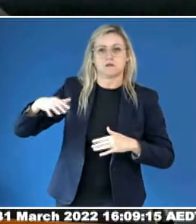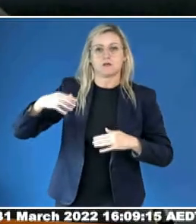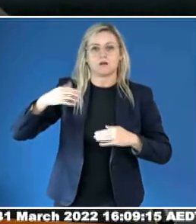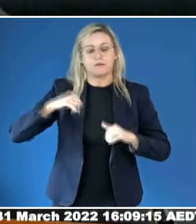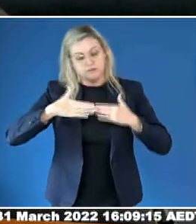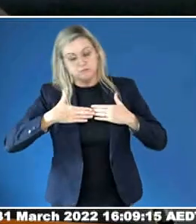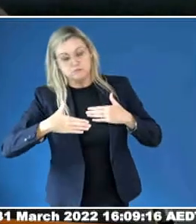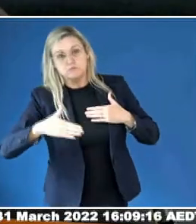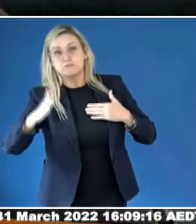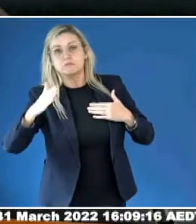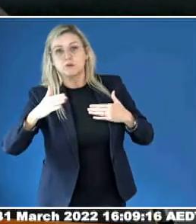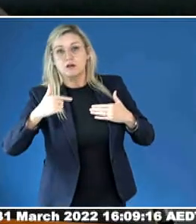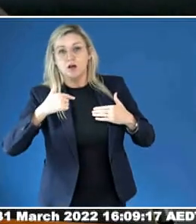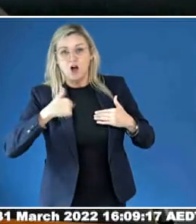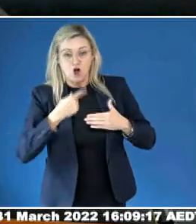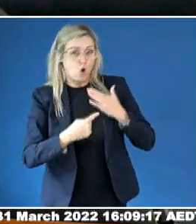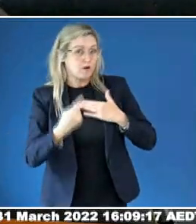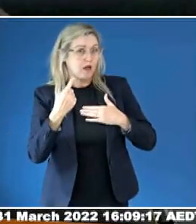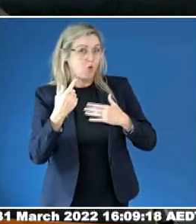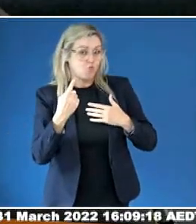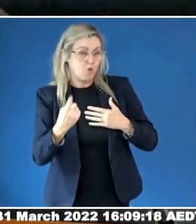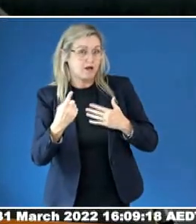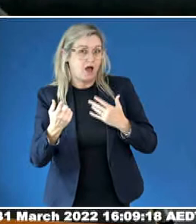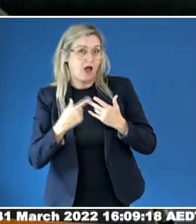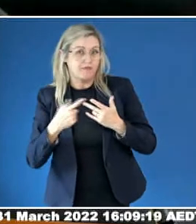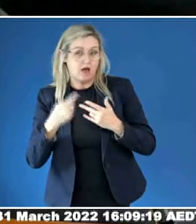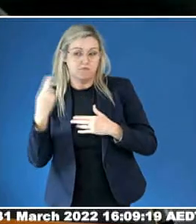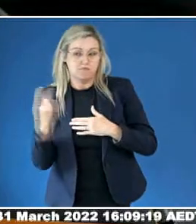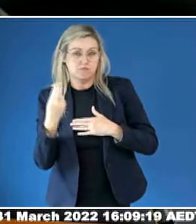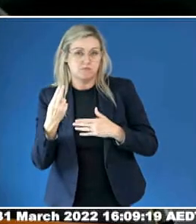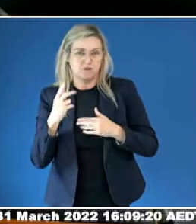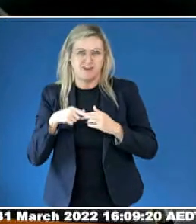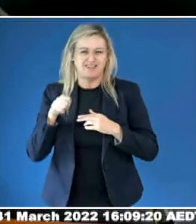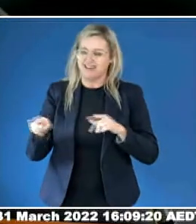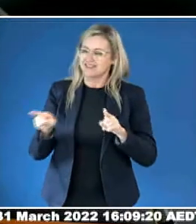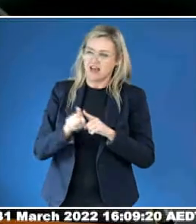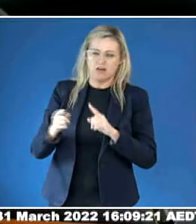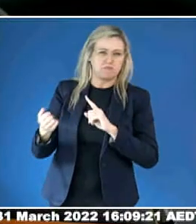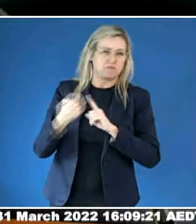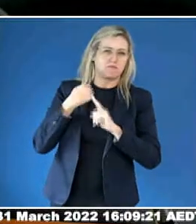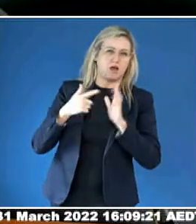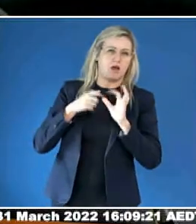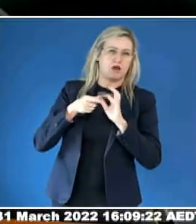that too was abusive. Other than that, I have emotionally separated myself from the world, all in the name of self-preservation.